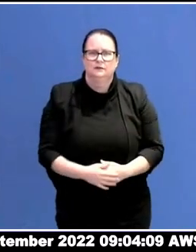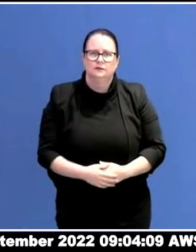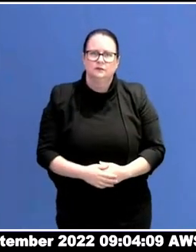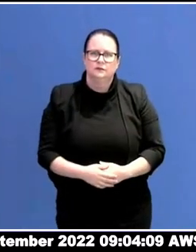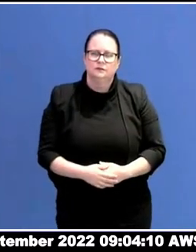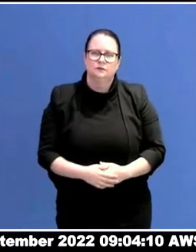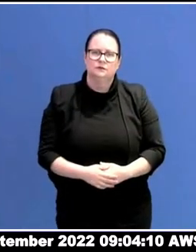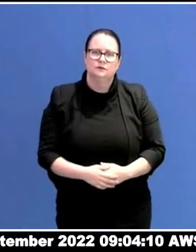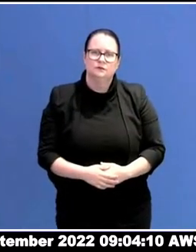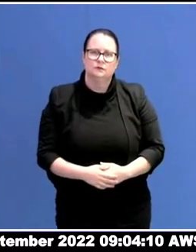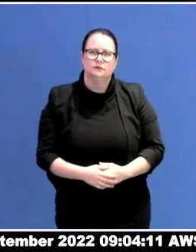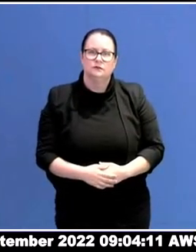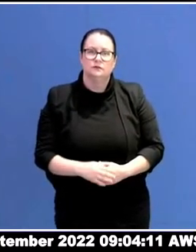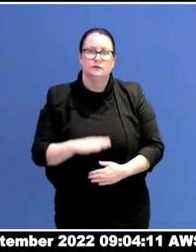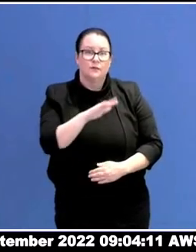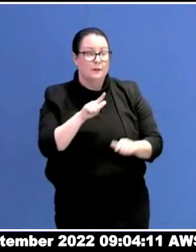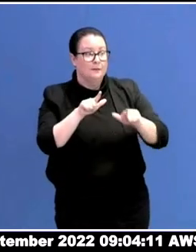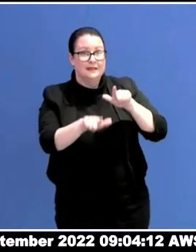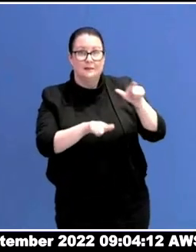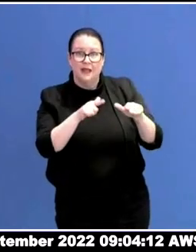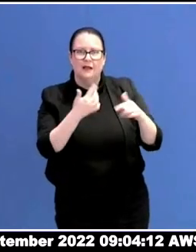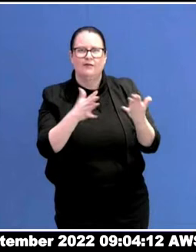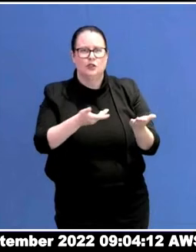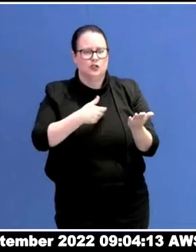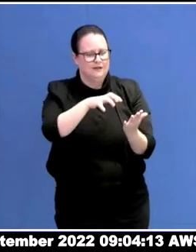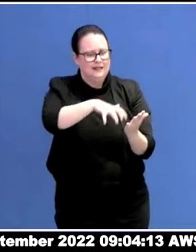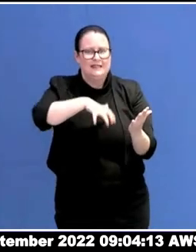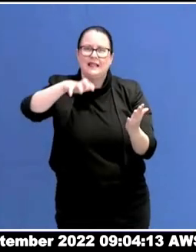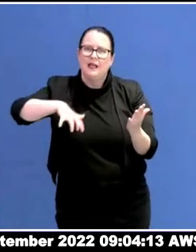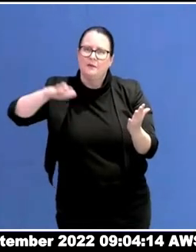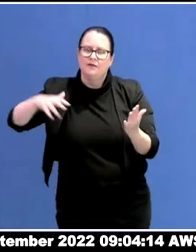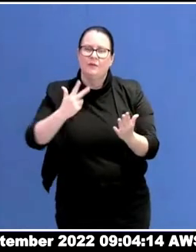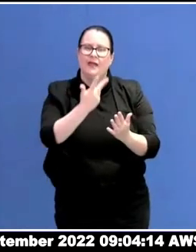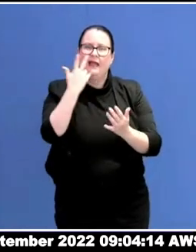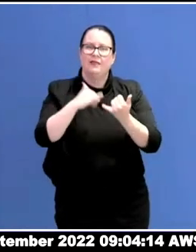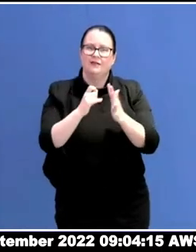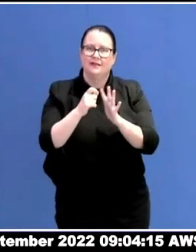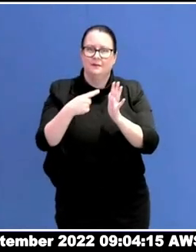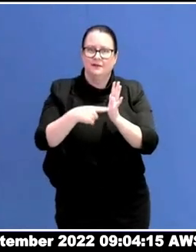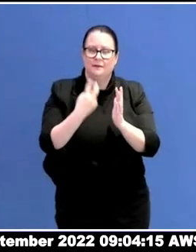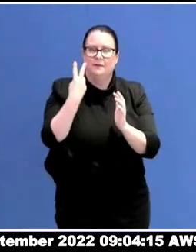Commissioners, Ms Barney has also made a statement dated 8 September 2022, which